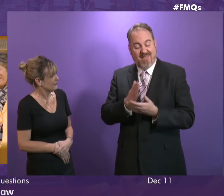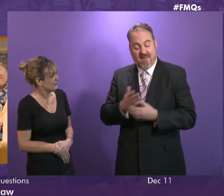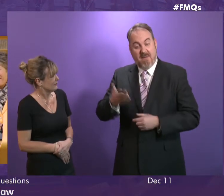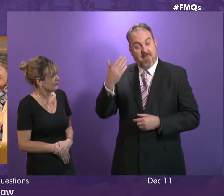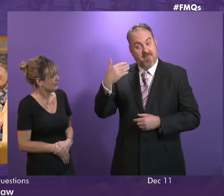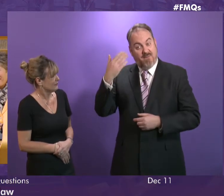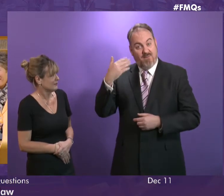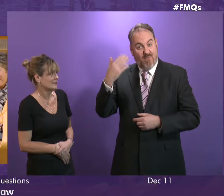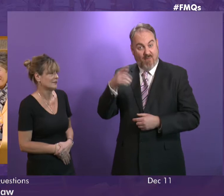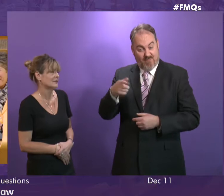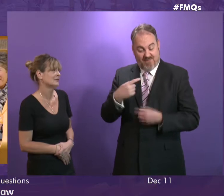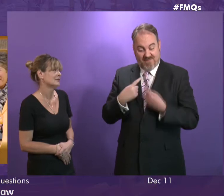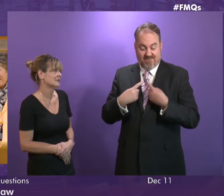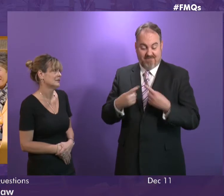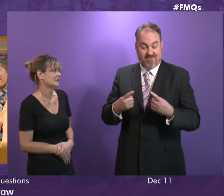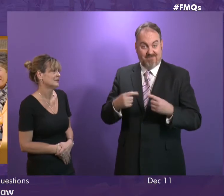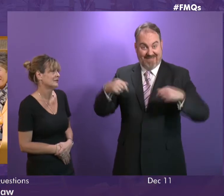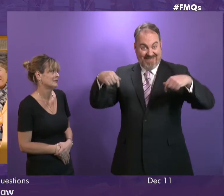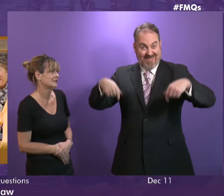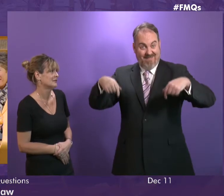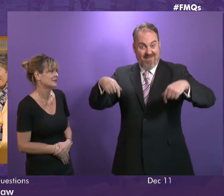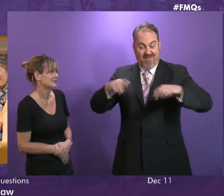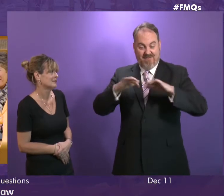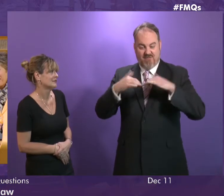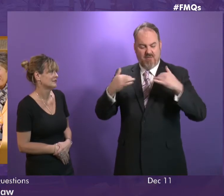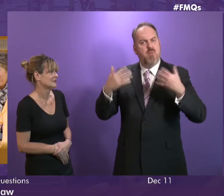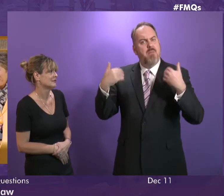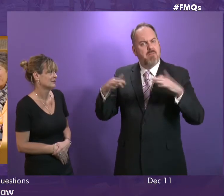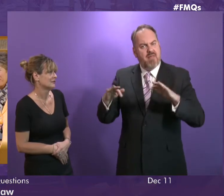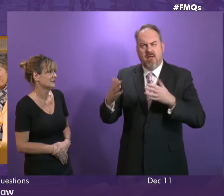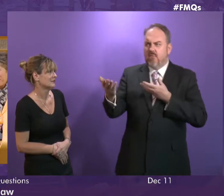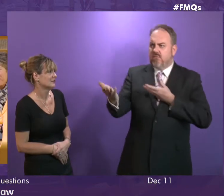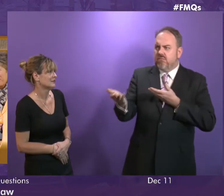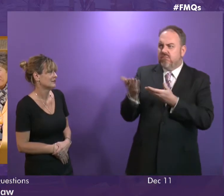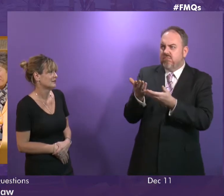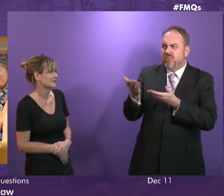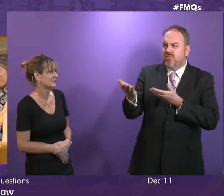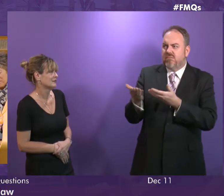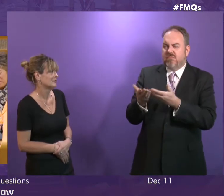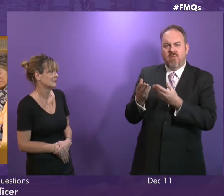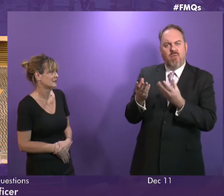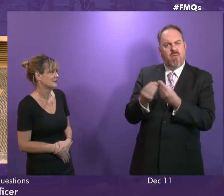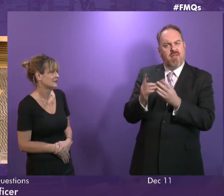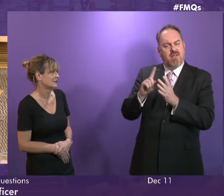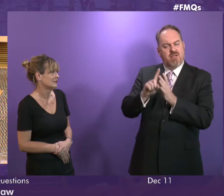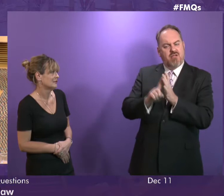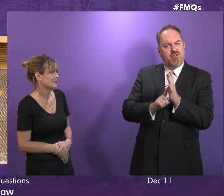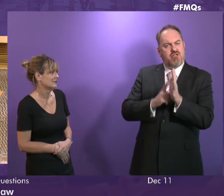the chamber a few weeks ago that she had had conversations with Jeremy Corbyn. Order, please.